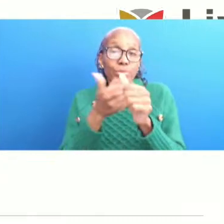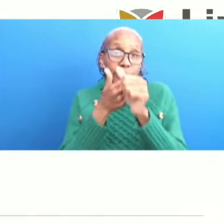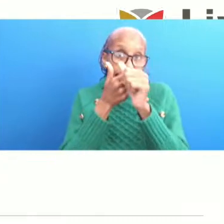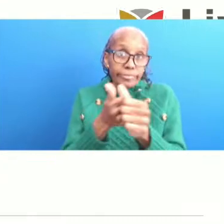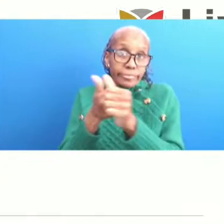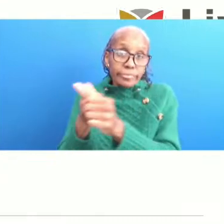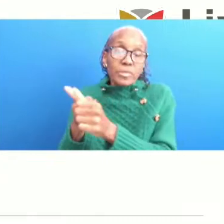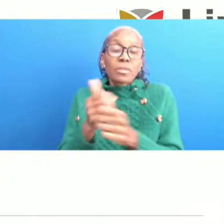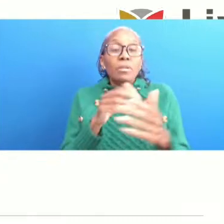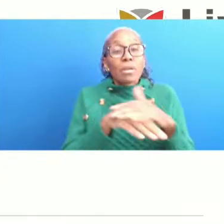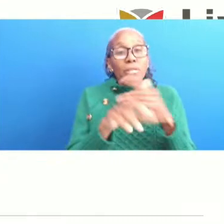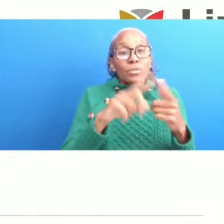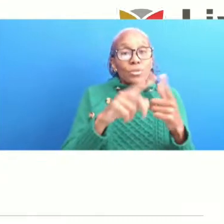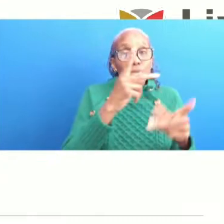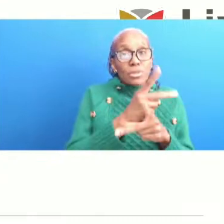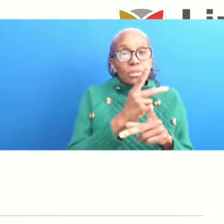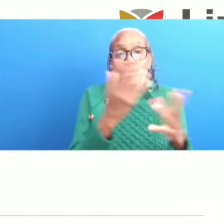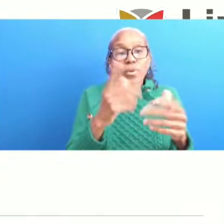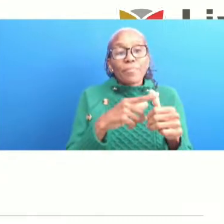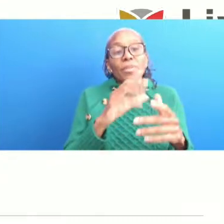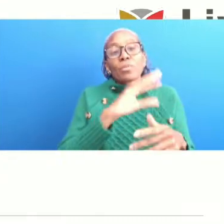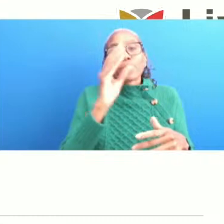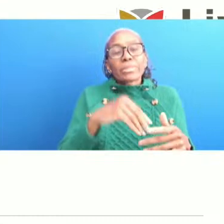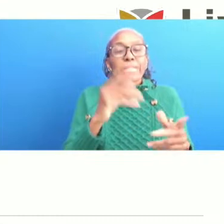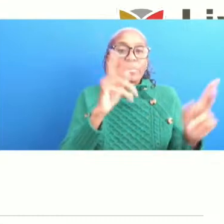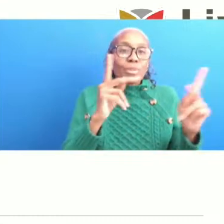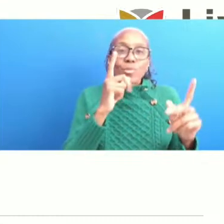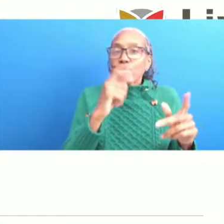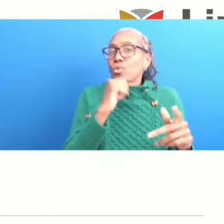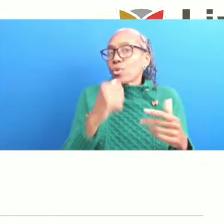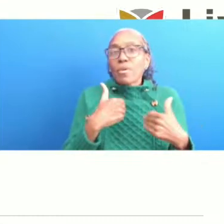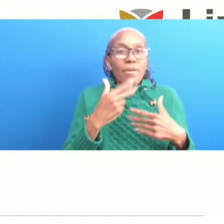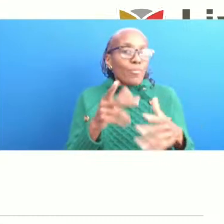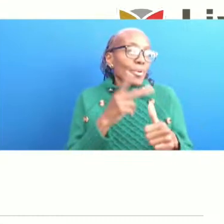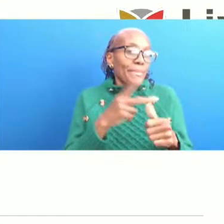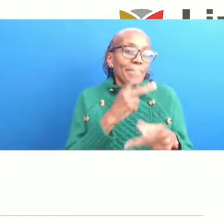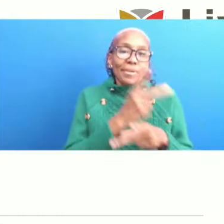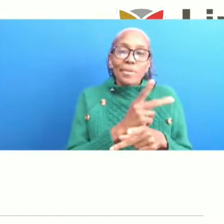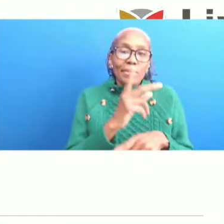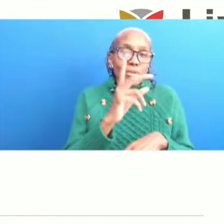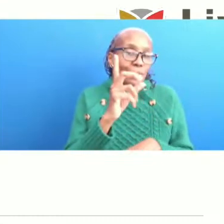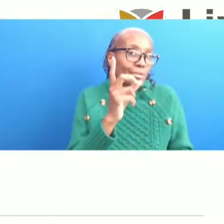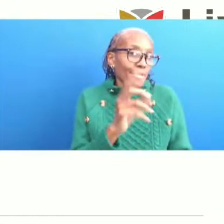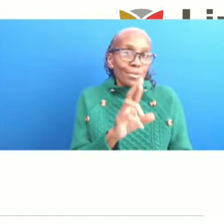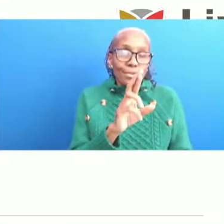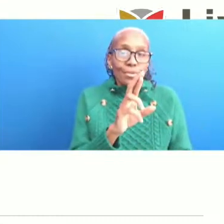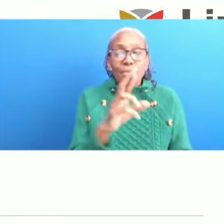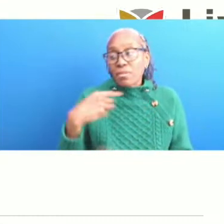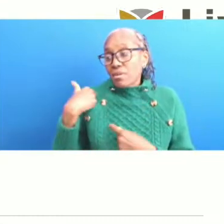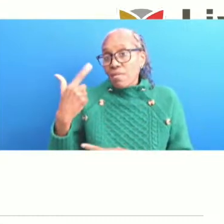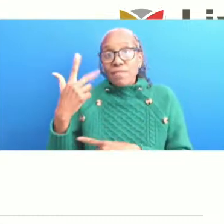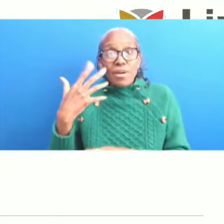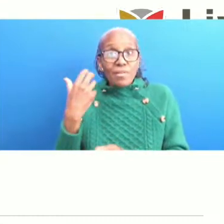INDICATOR IS THAT WE TRACK IN TERMS OF ACCESS TO CARE ARE THE